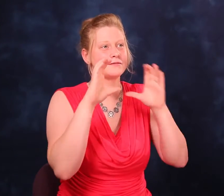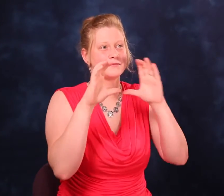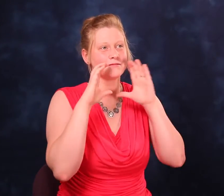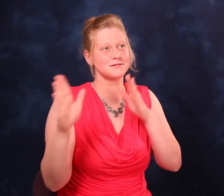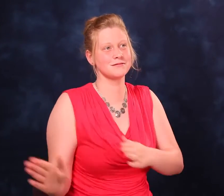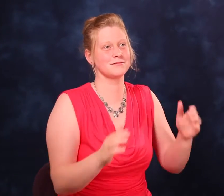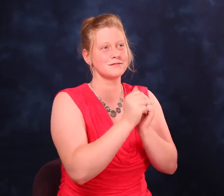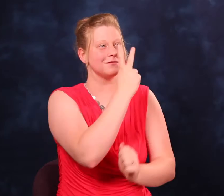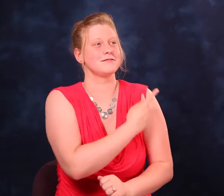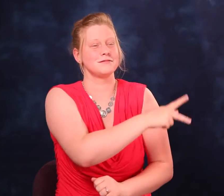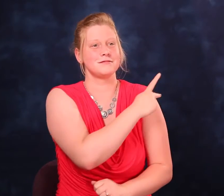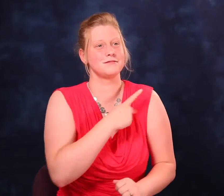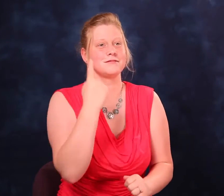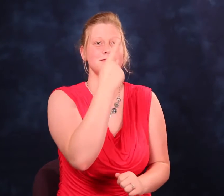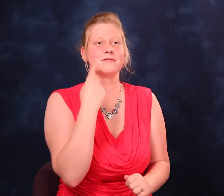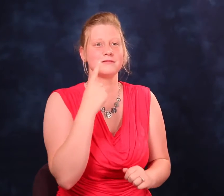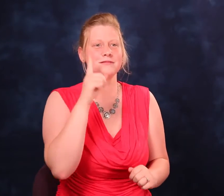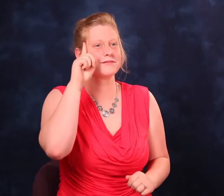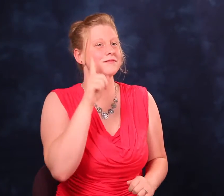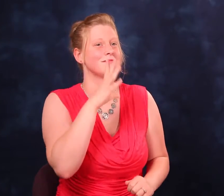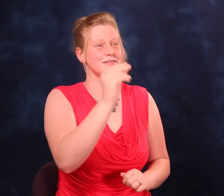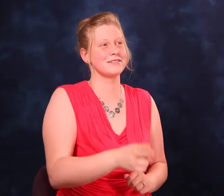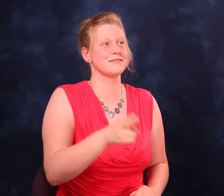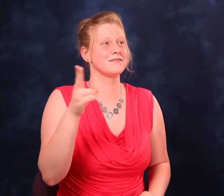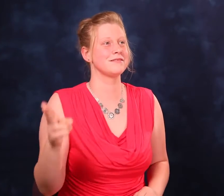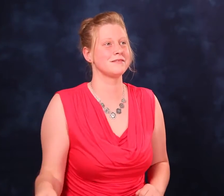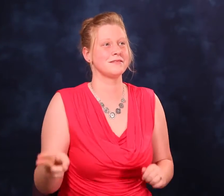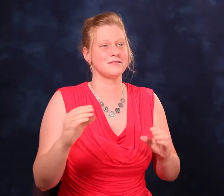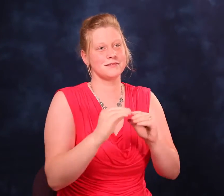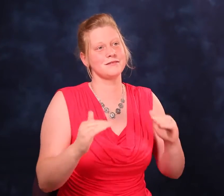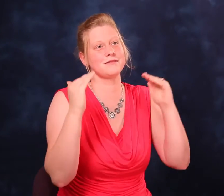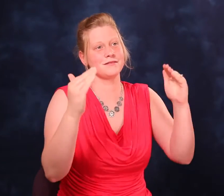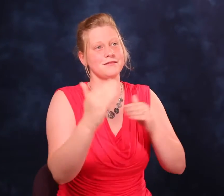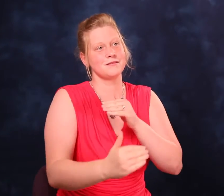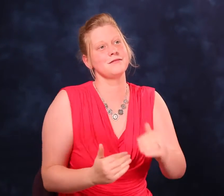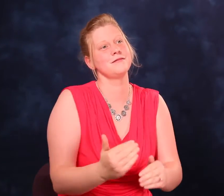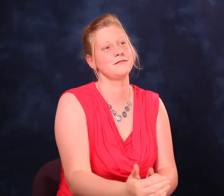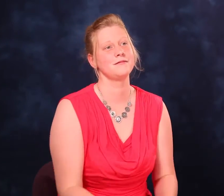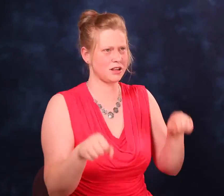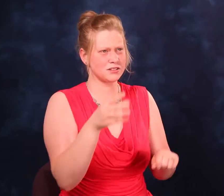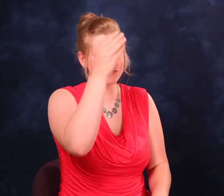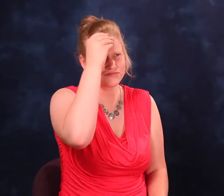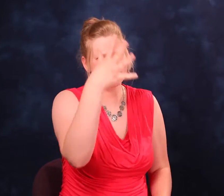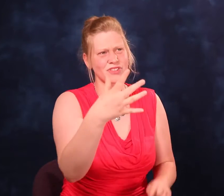a communication plan with patients who are deaf or hard-of-hearing in advance.